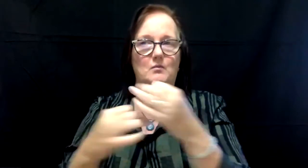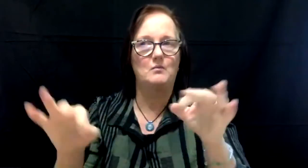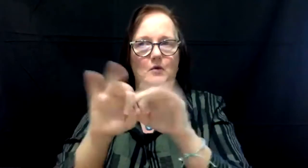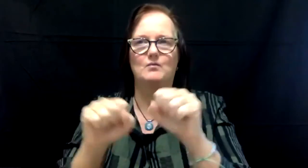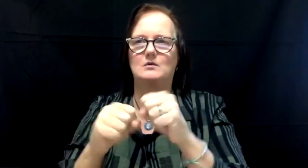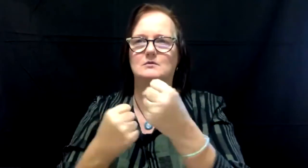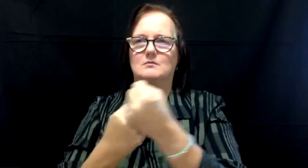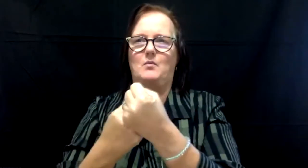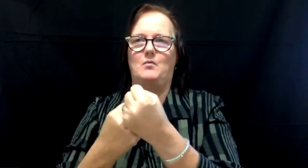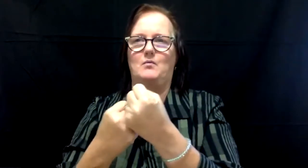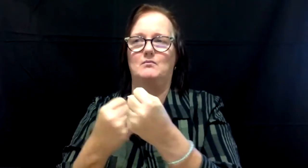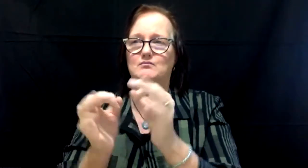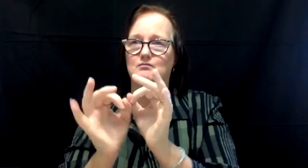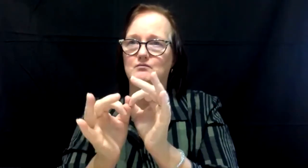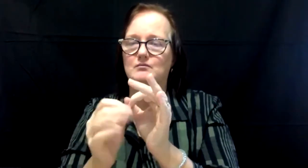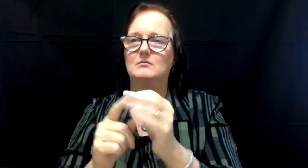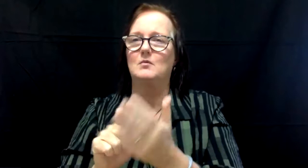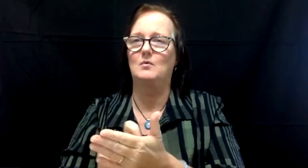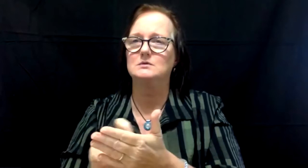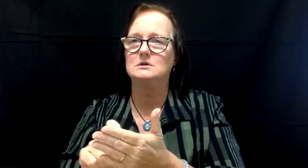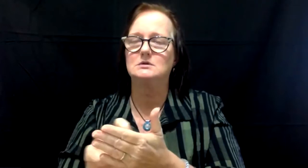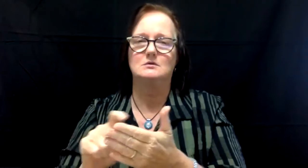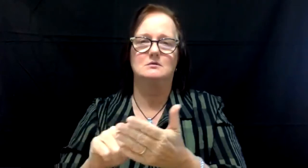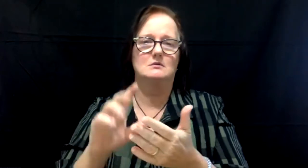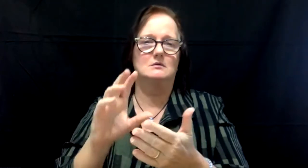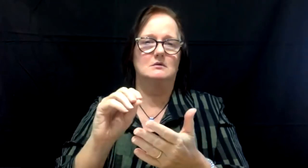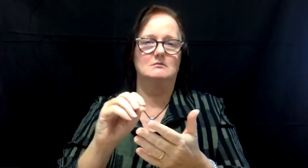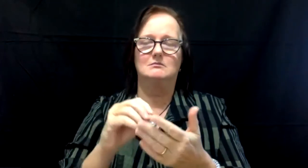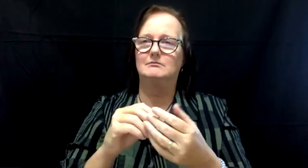It's really important to have support like interpreters, notetakers, and